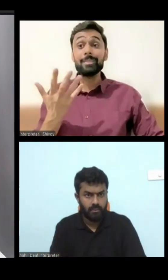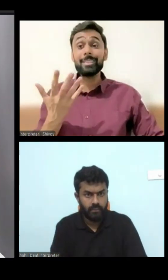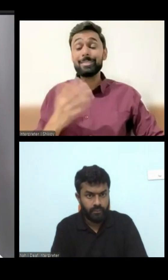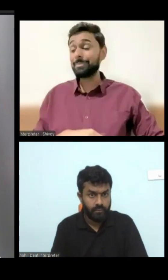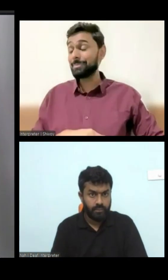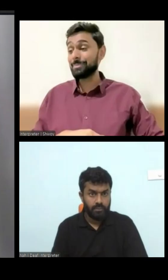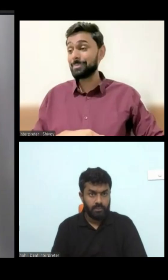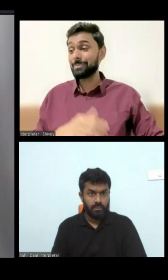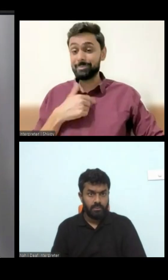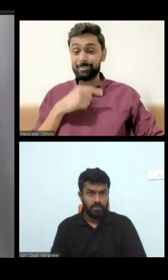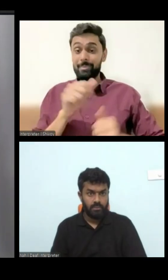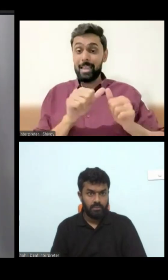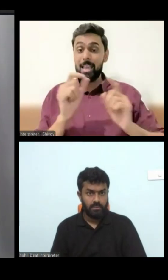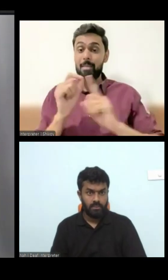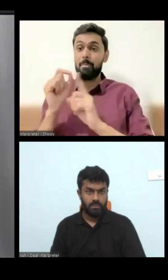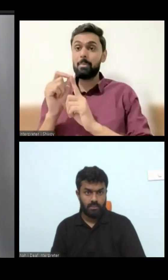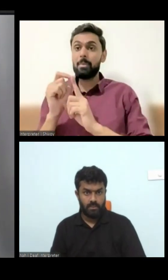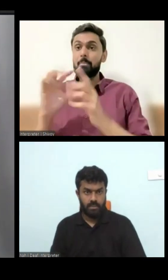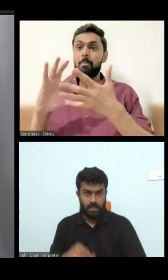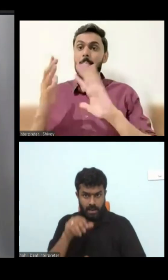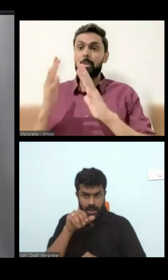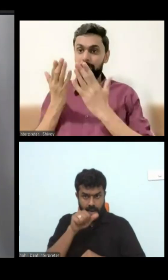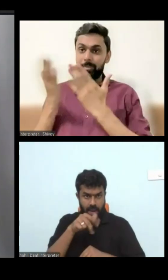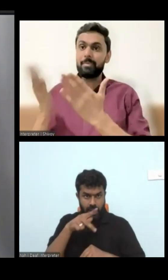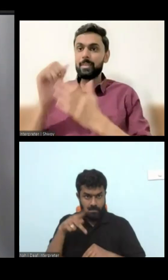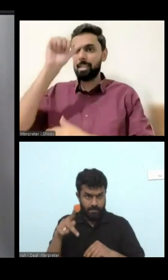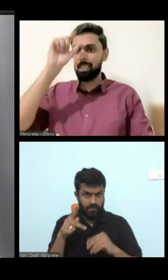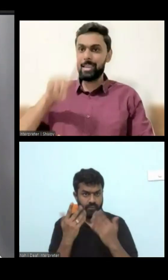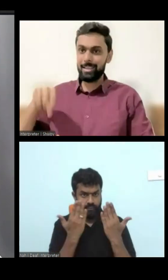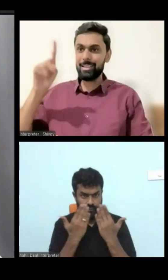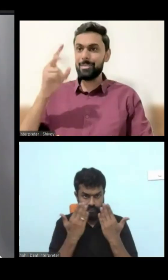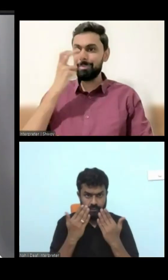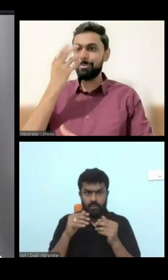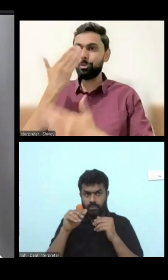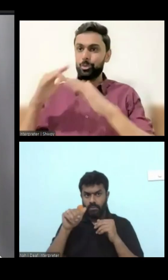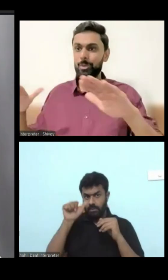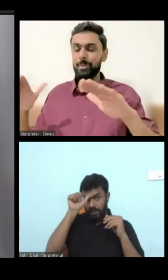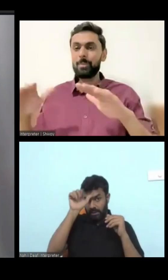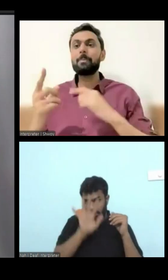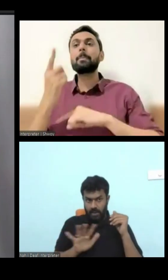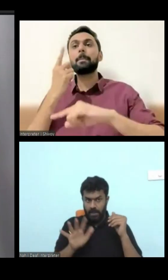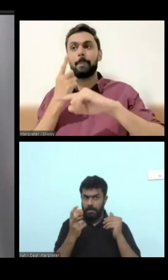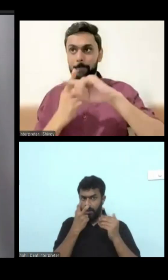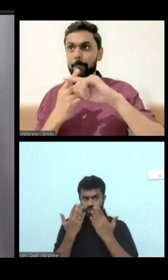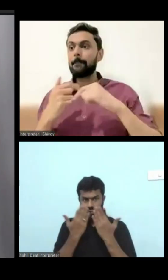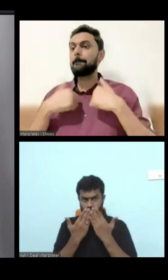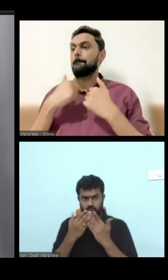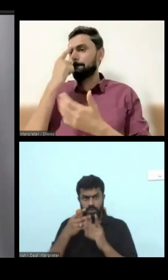specifically for our Indian visually impaired students. I also believe that typing is a life skill.